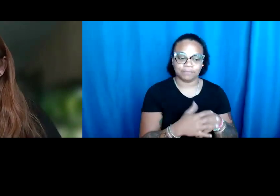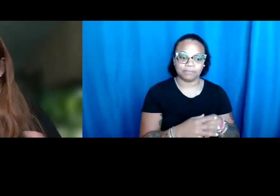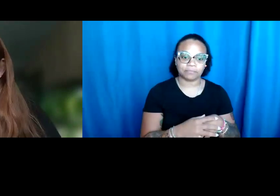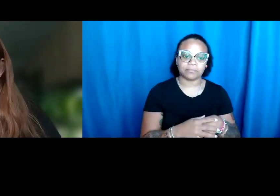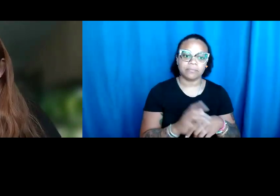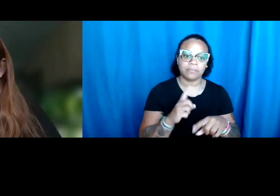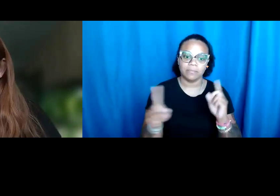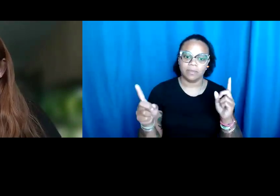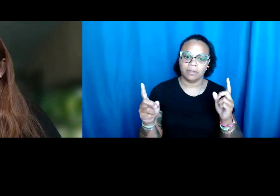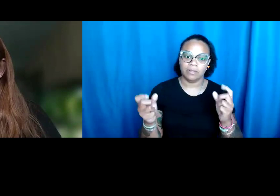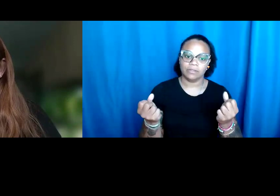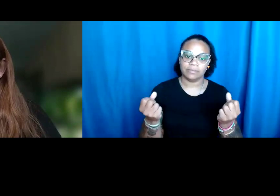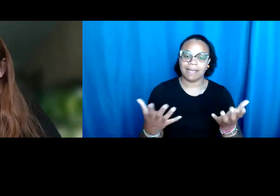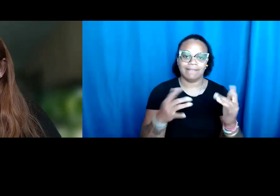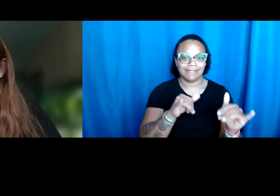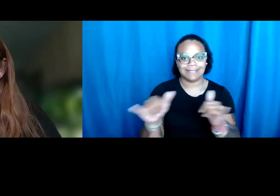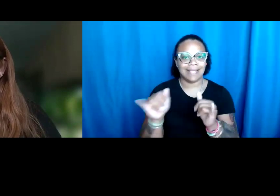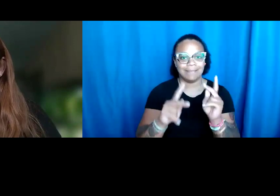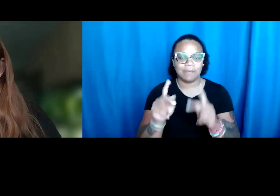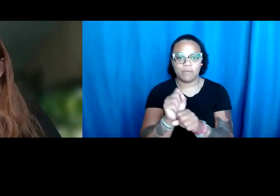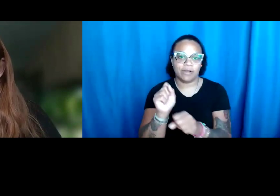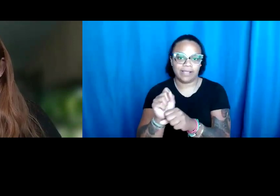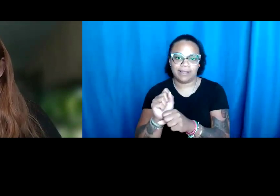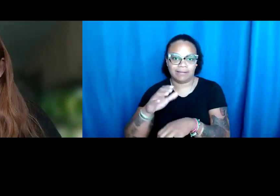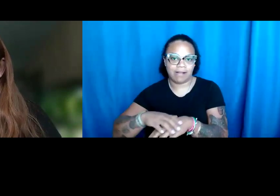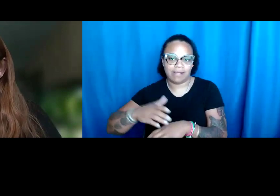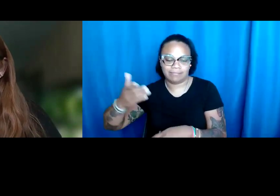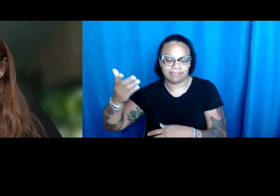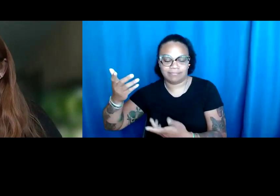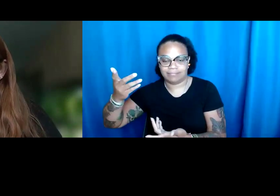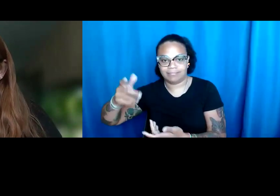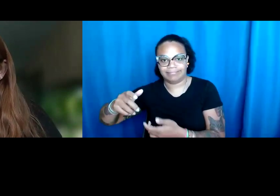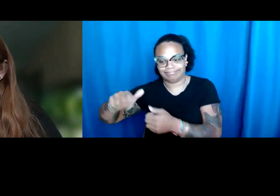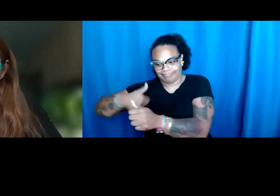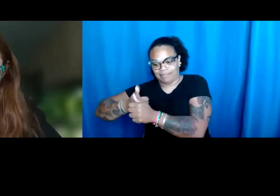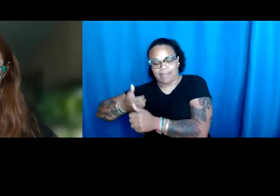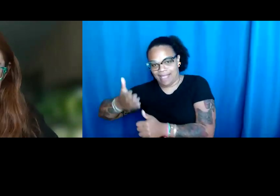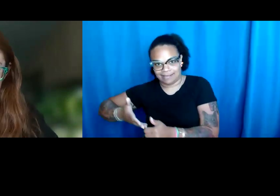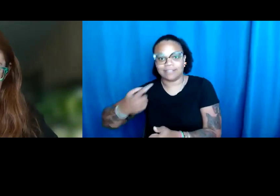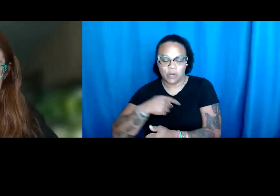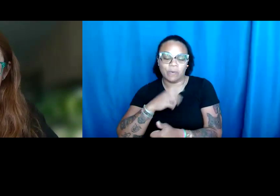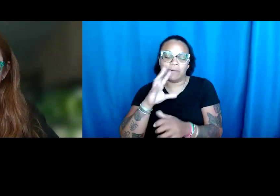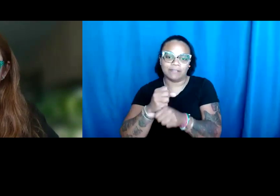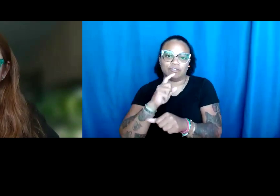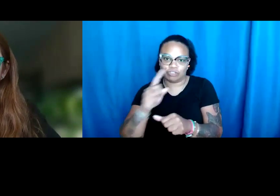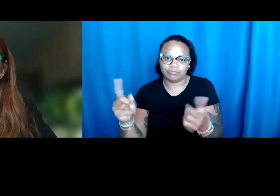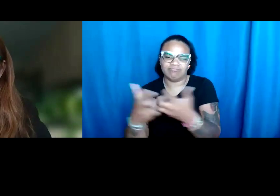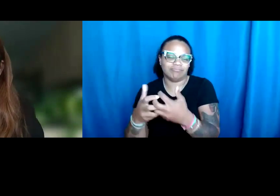But there are a lot of the same people working on it in the back end. So we will make sure that you land in the right place.